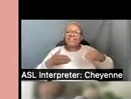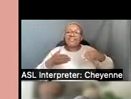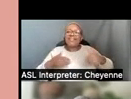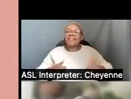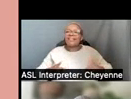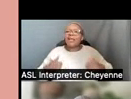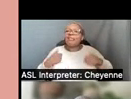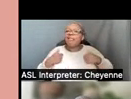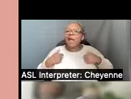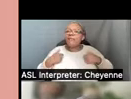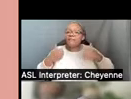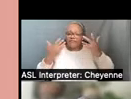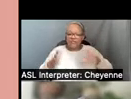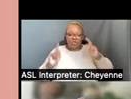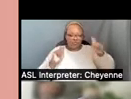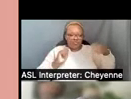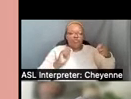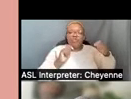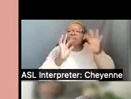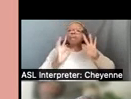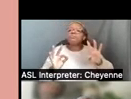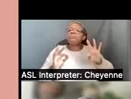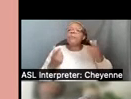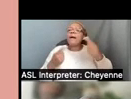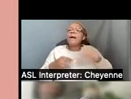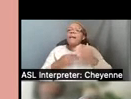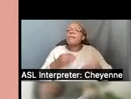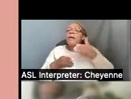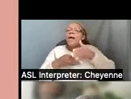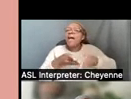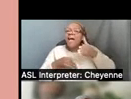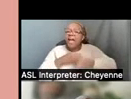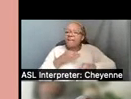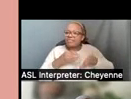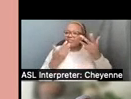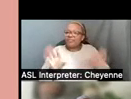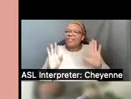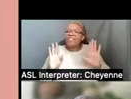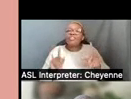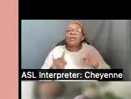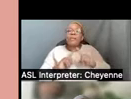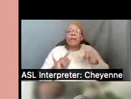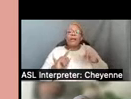This is something we are hoping to address in the future, in coming years at IDA. But I think the